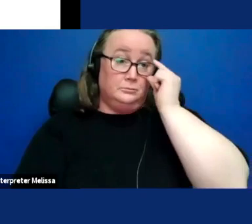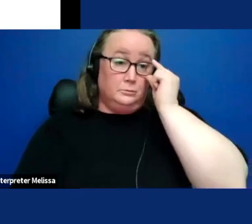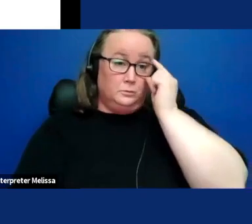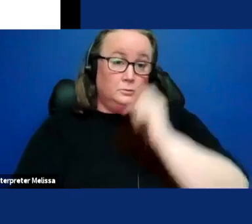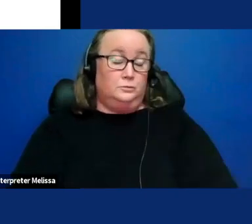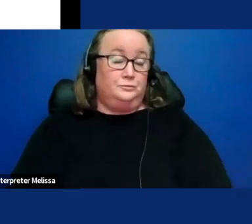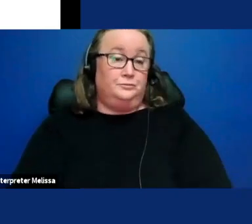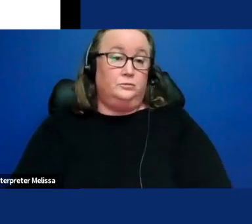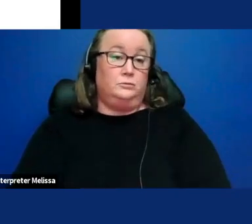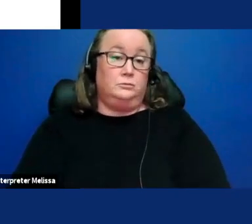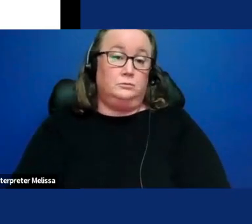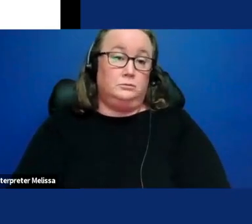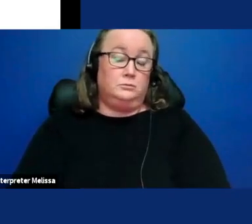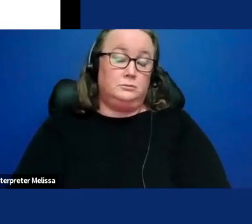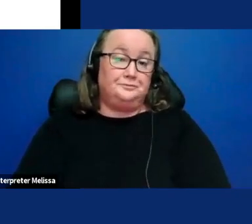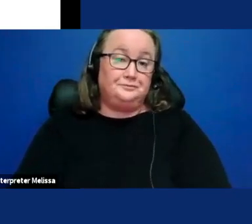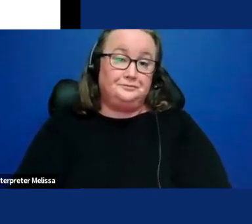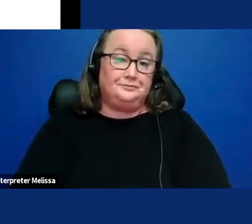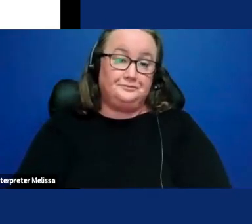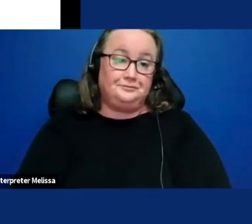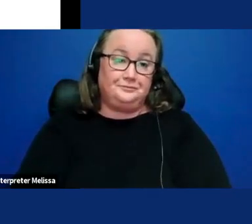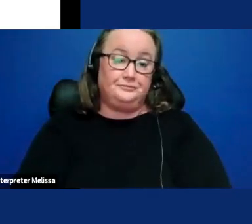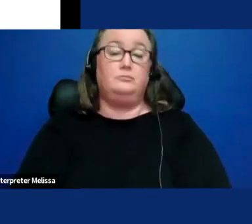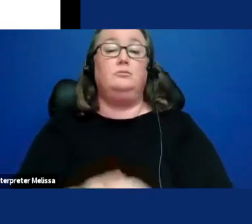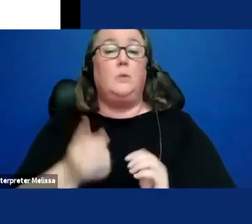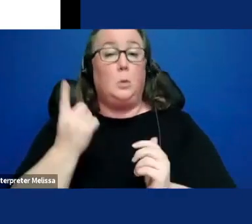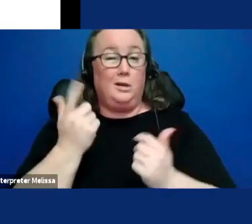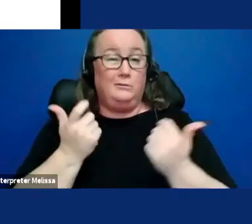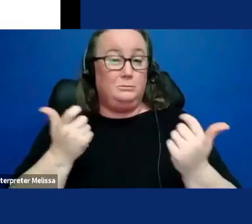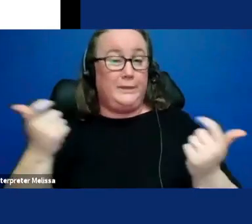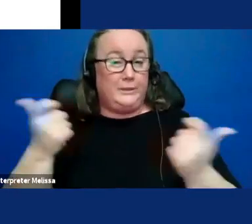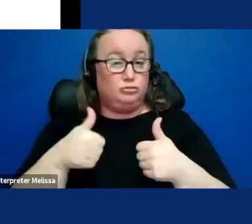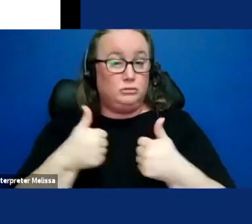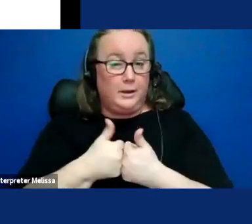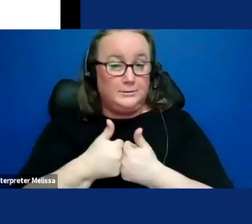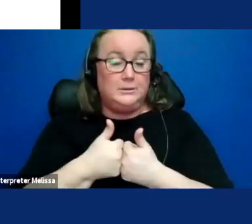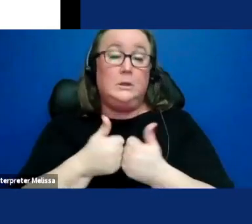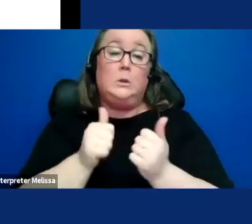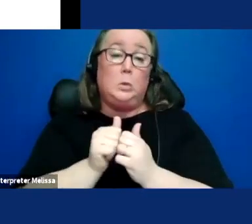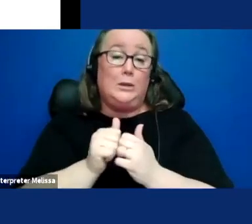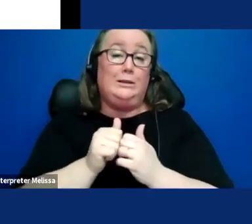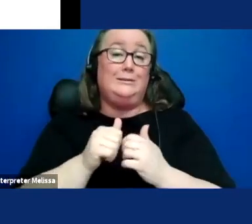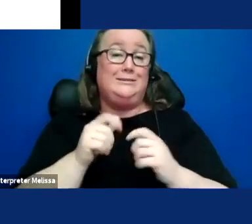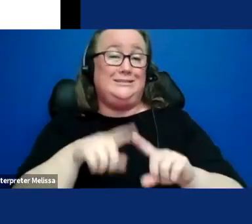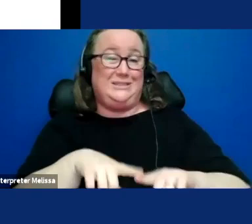So one of the challenges when we're working in the dependency court system is that